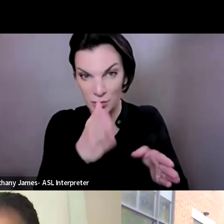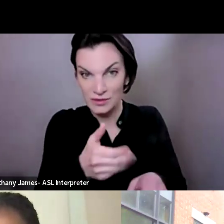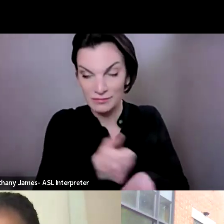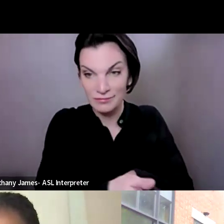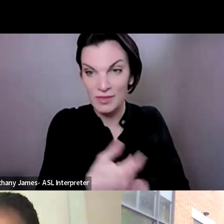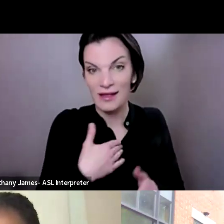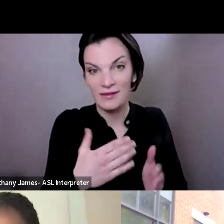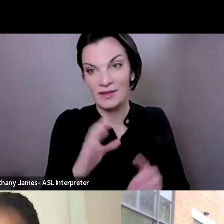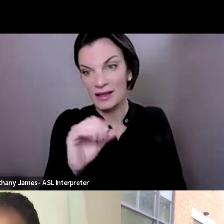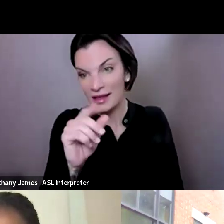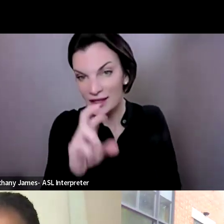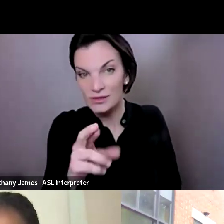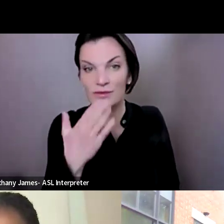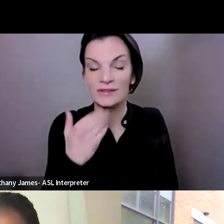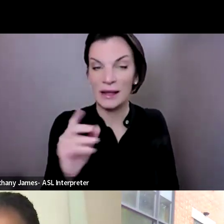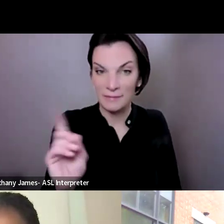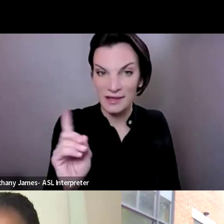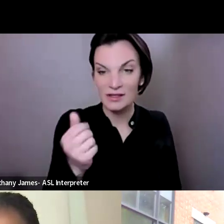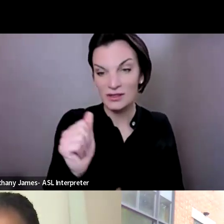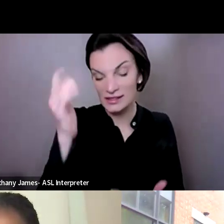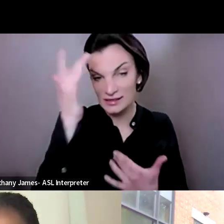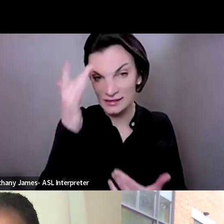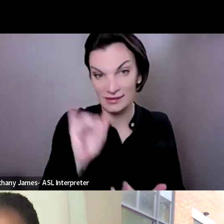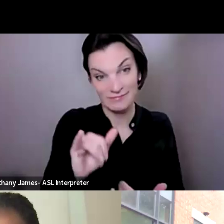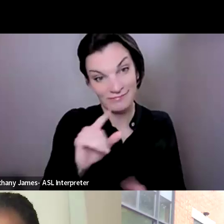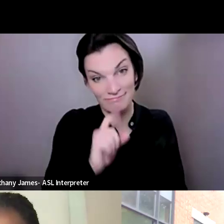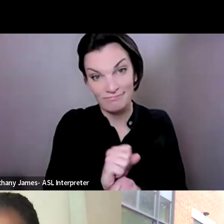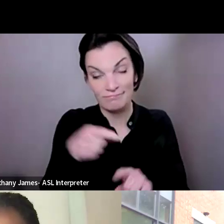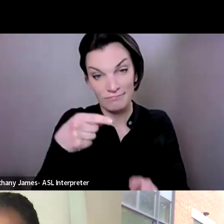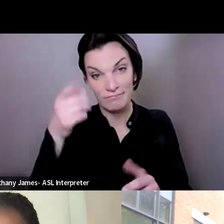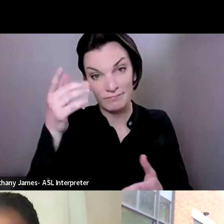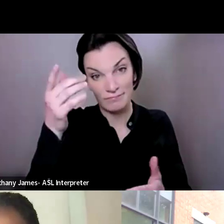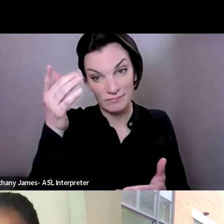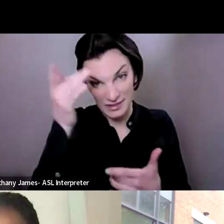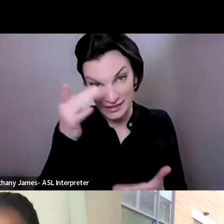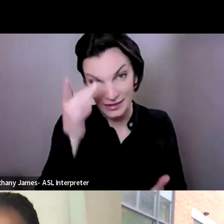diabetes, or any other disease. It's a disease. But, I think the fact that you can't see